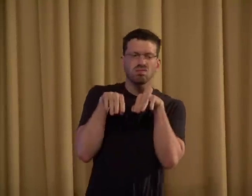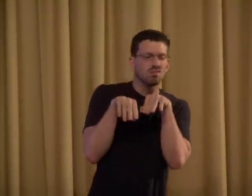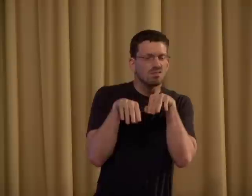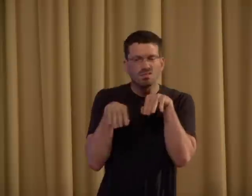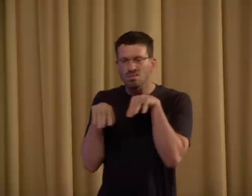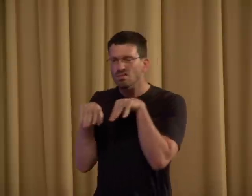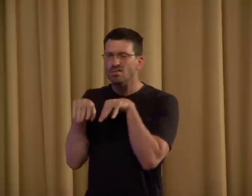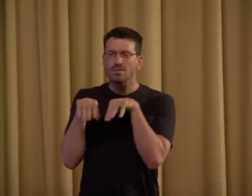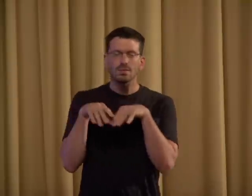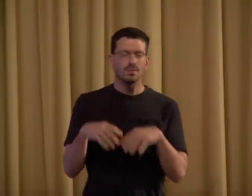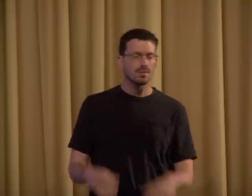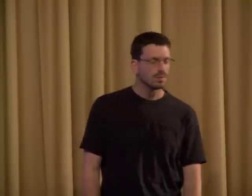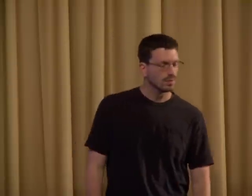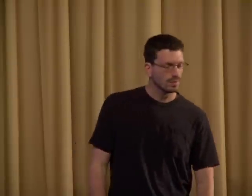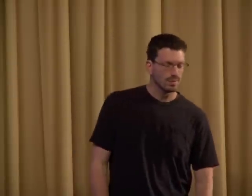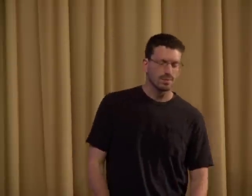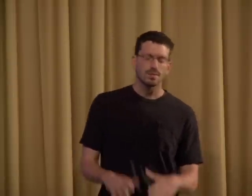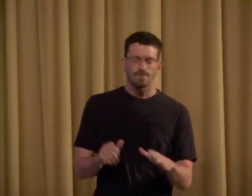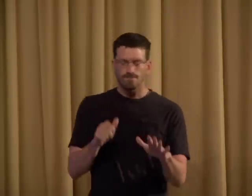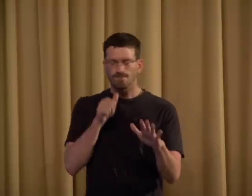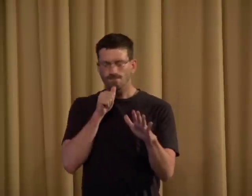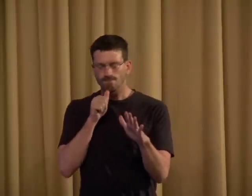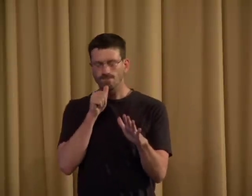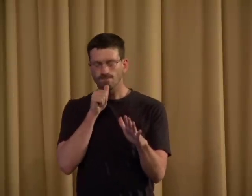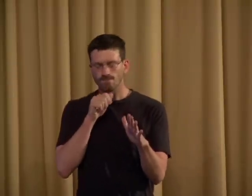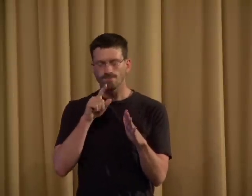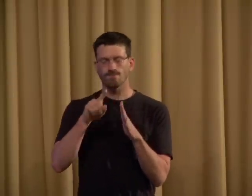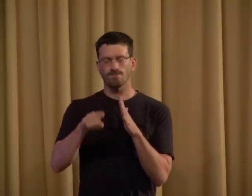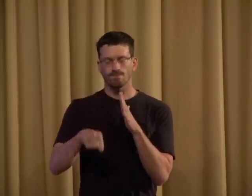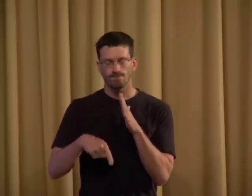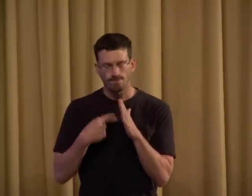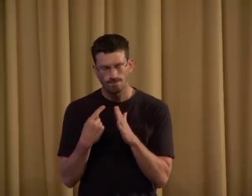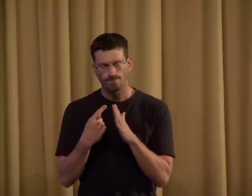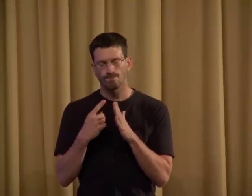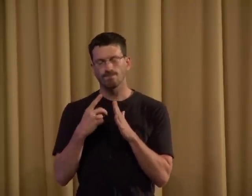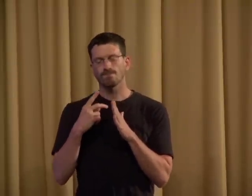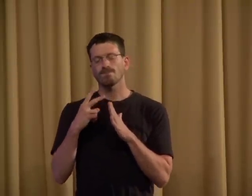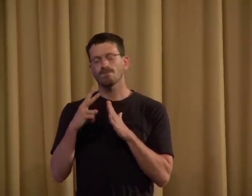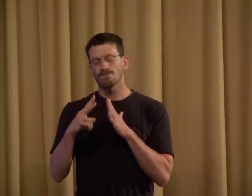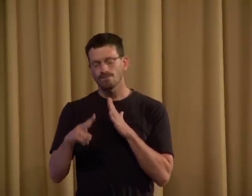It was a school bus. An old and decrepit school bus. My knees were up around my chin. But I thought, ok, I'll be patient.